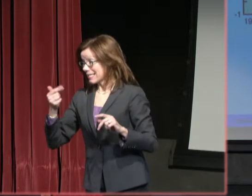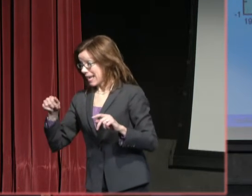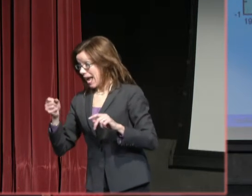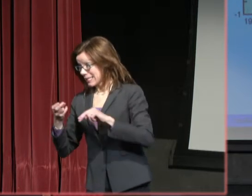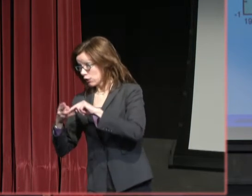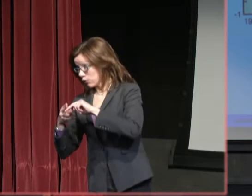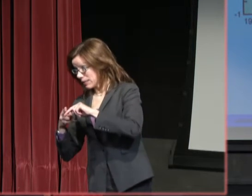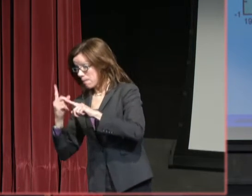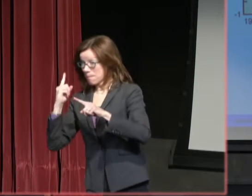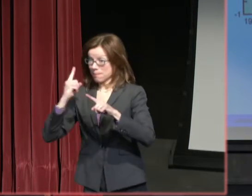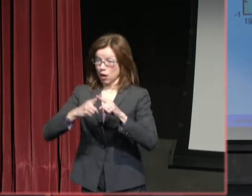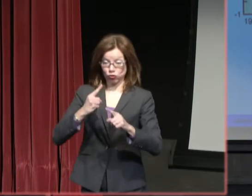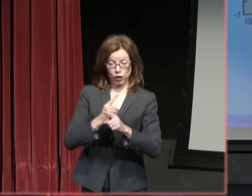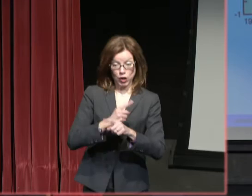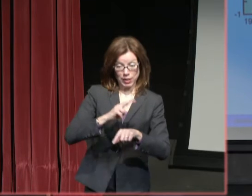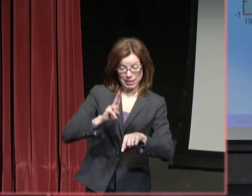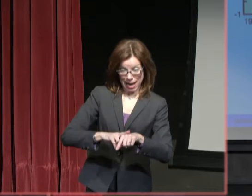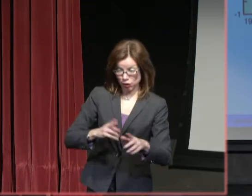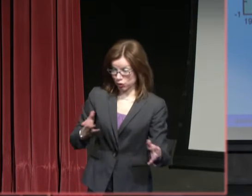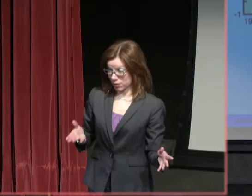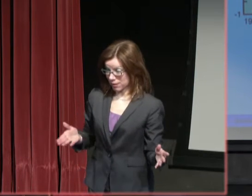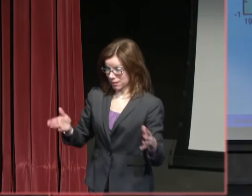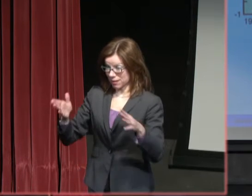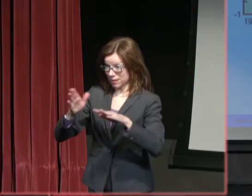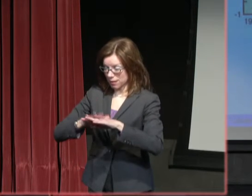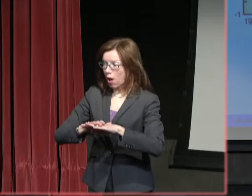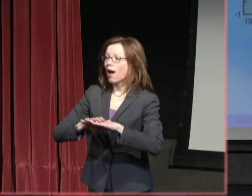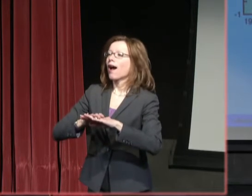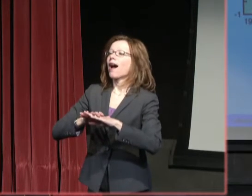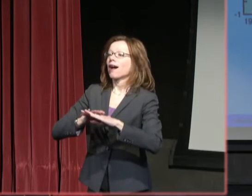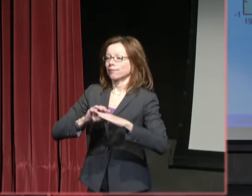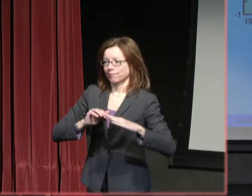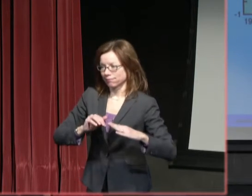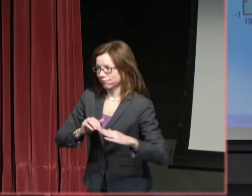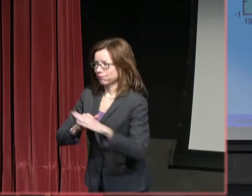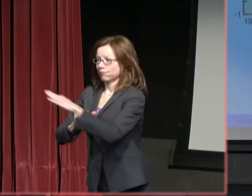then all of a sudden, the models are showing the same effect as the observations.